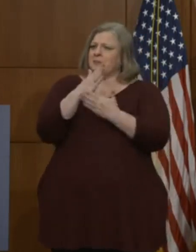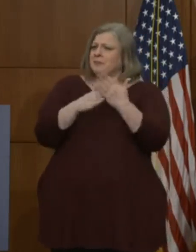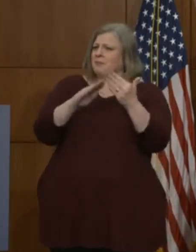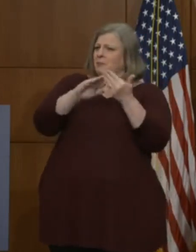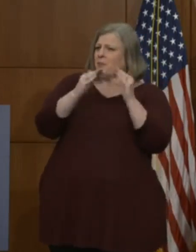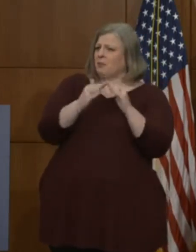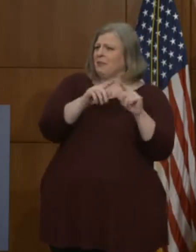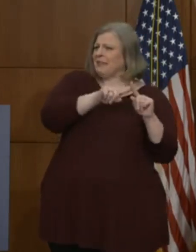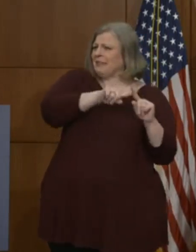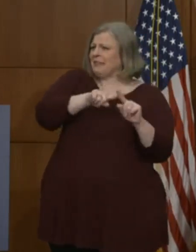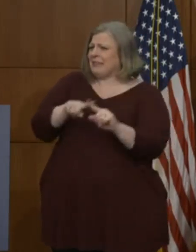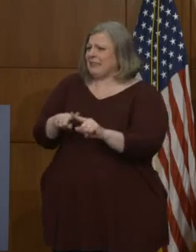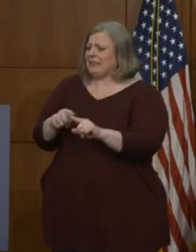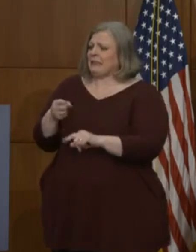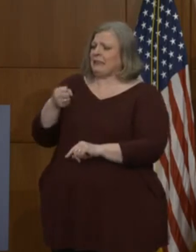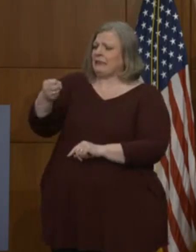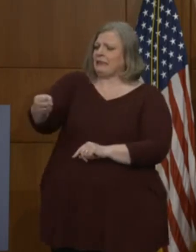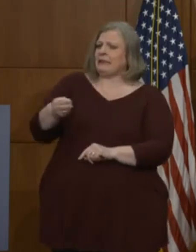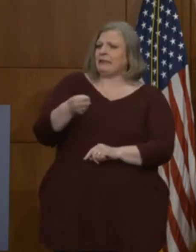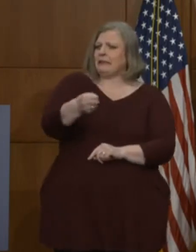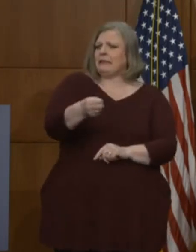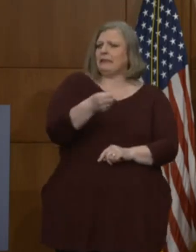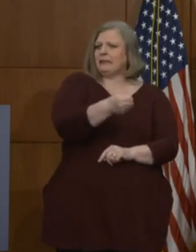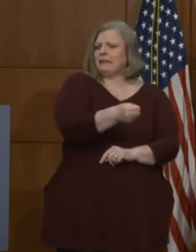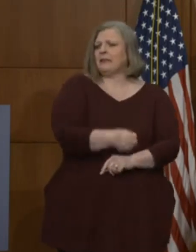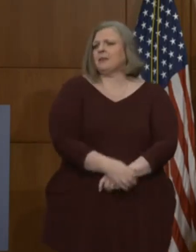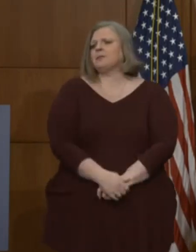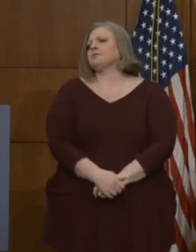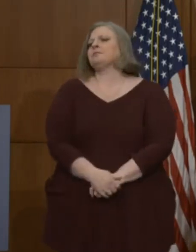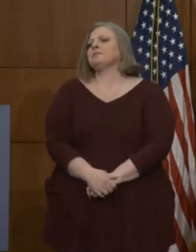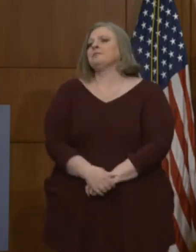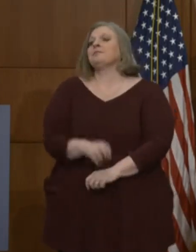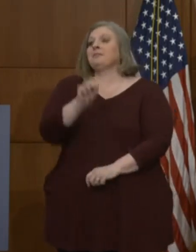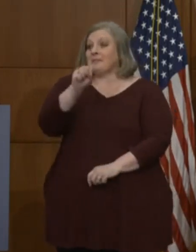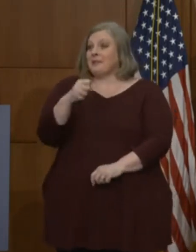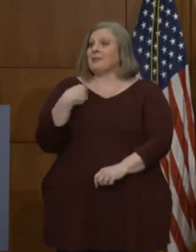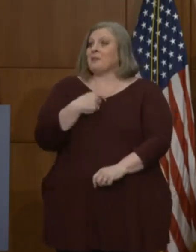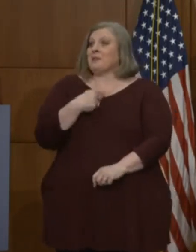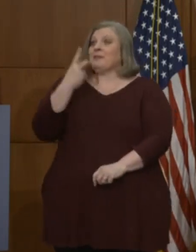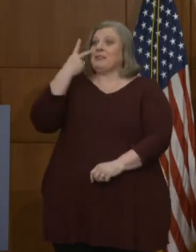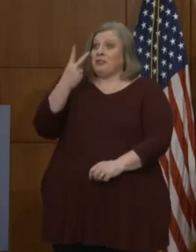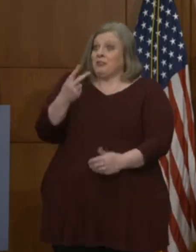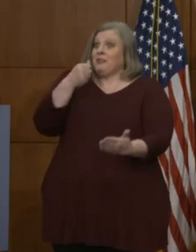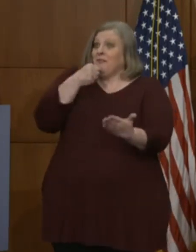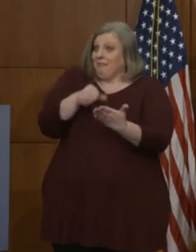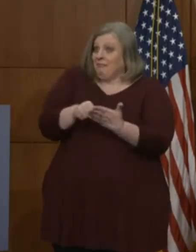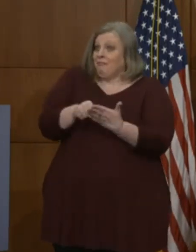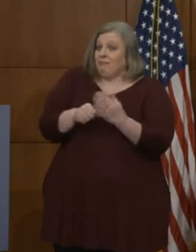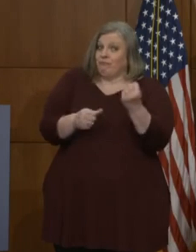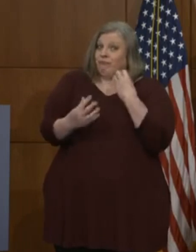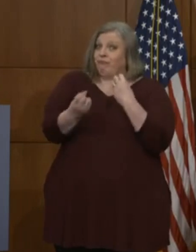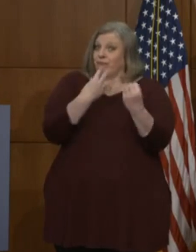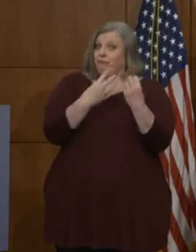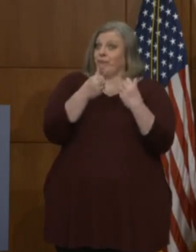SEND THEM BACK INTO THE COMMUNITY OR- SOME COMMUNITY COMMUNITY OR- SOME COMMUNITY BASED A PLACEMENT AND SO- YES